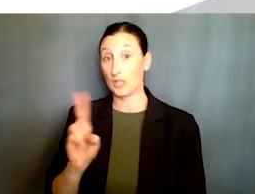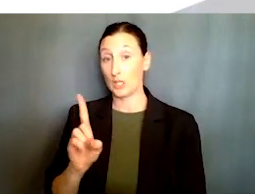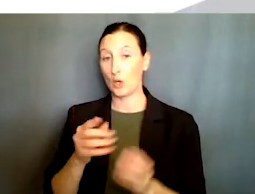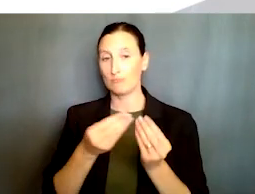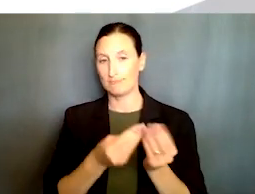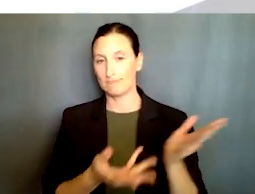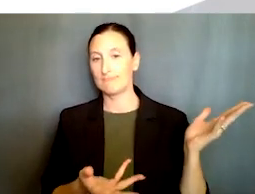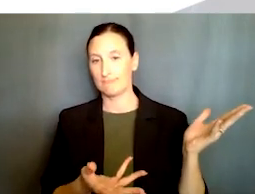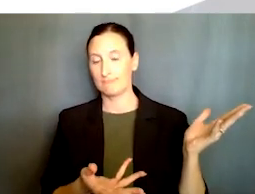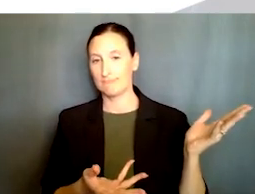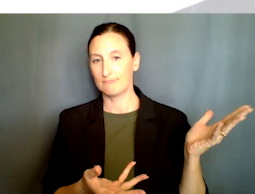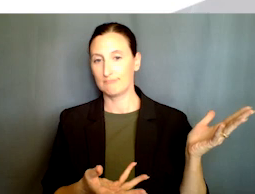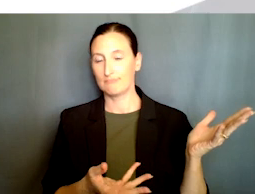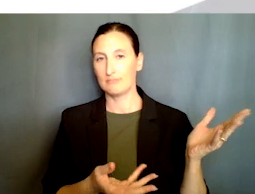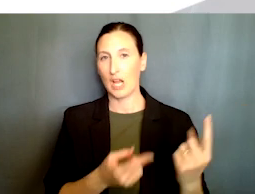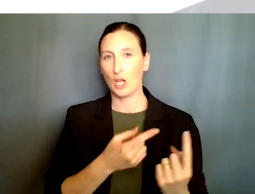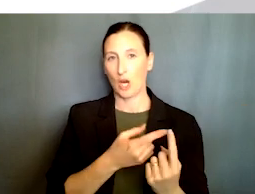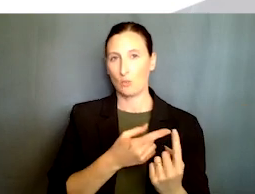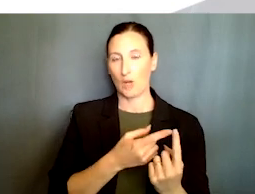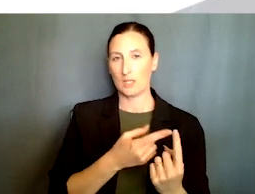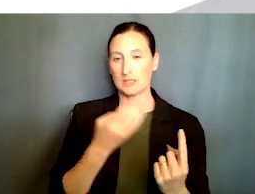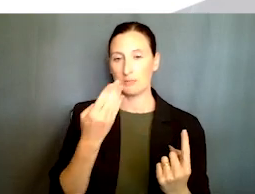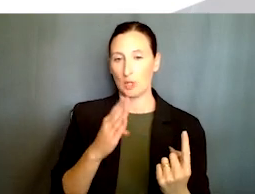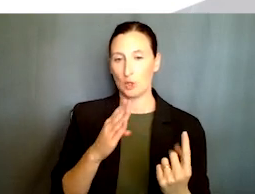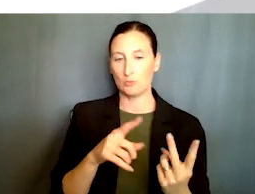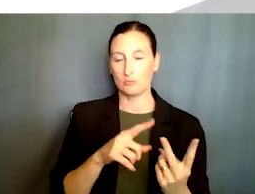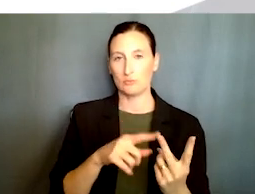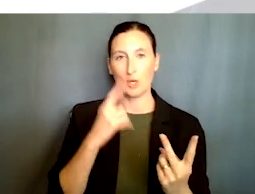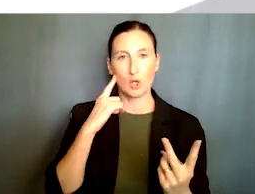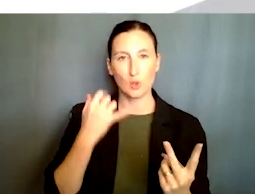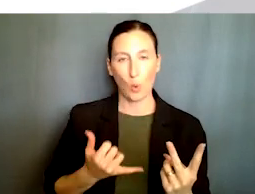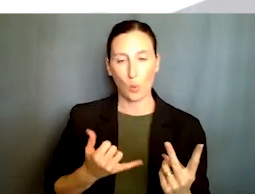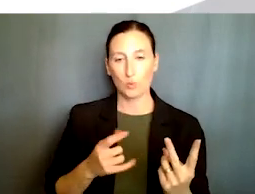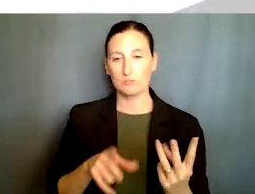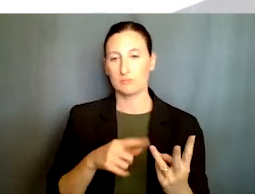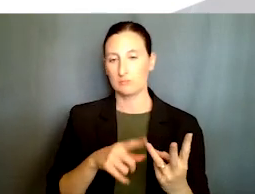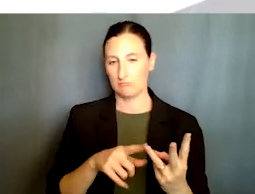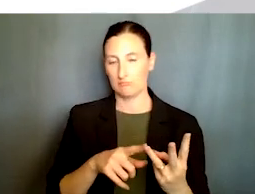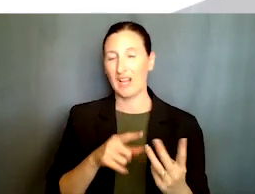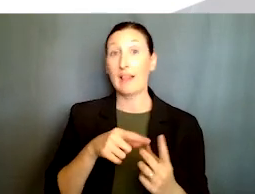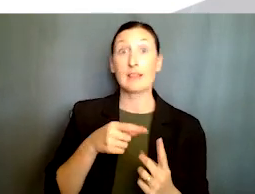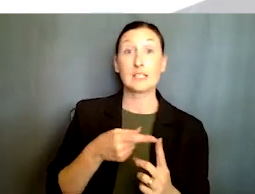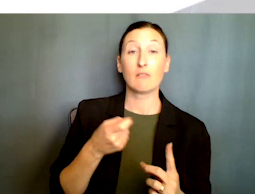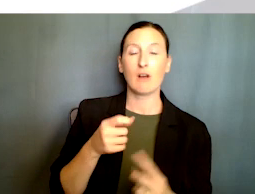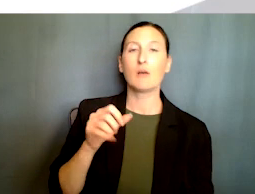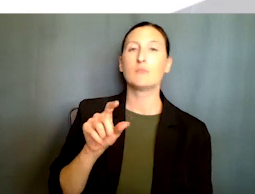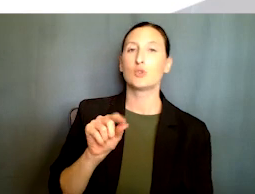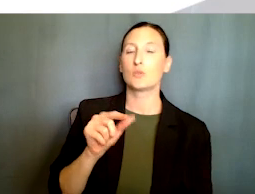Track 1 is in blue, track 2 is in gold. These are 2022 awards.